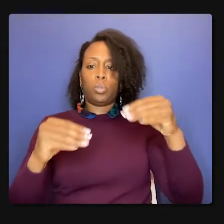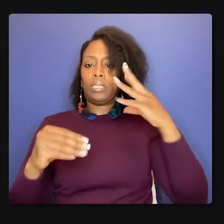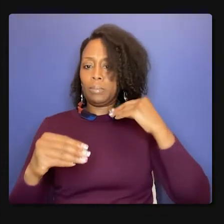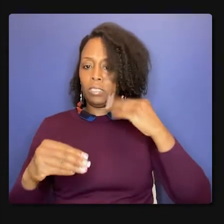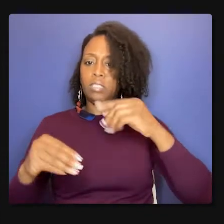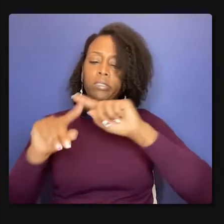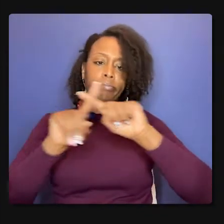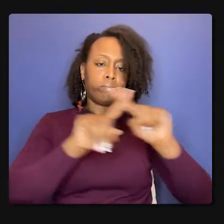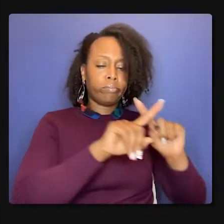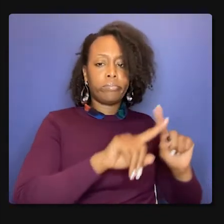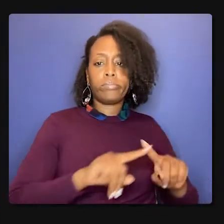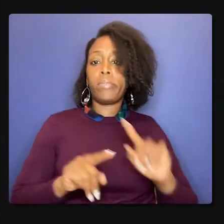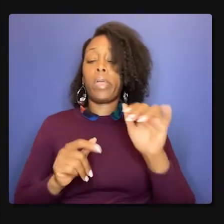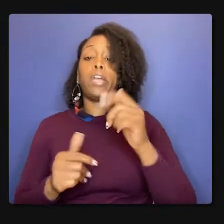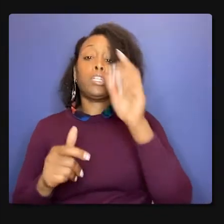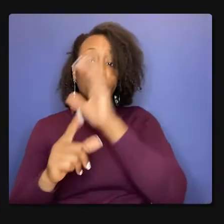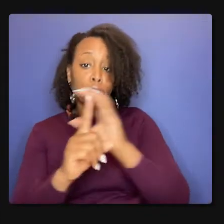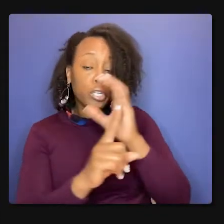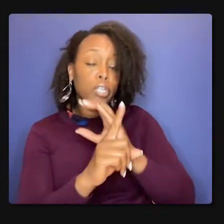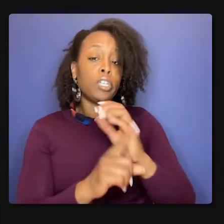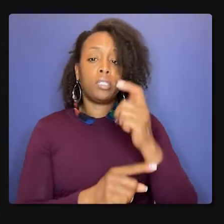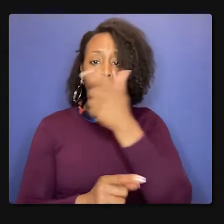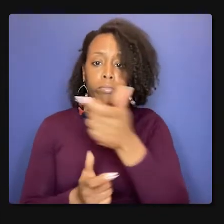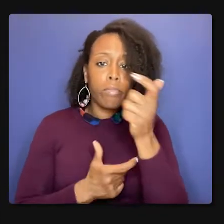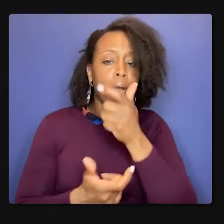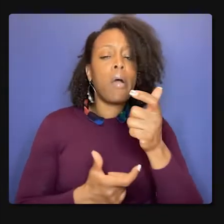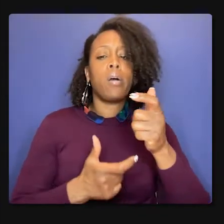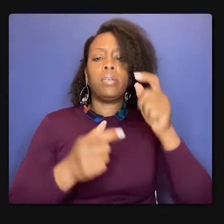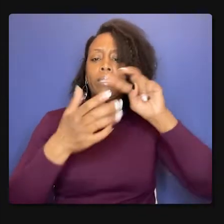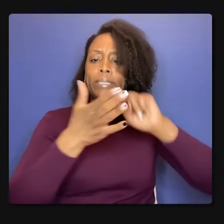such as search, browse, and detailed pages experiences.